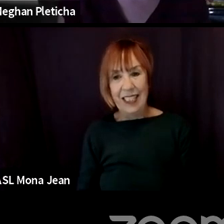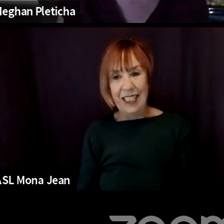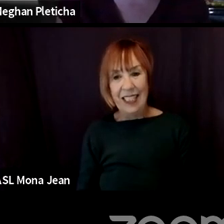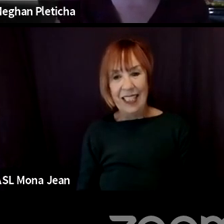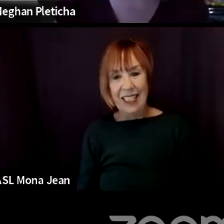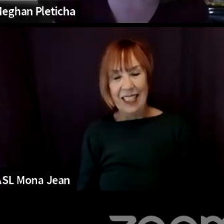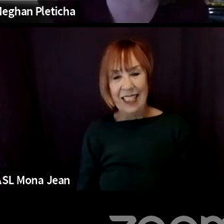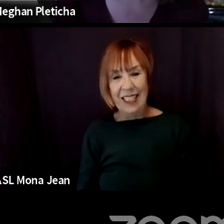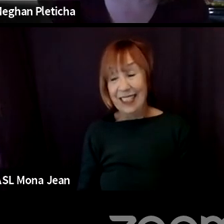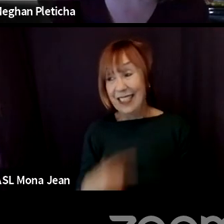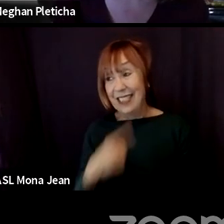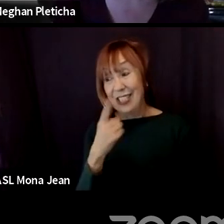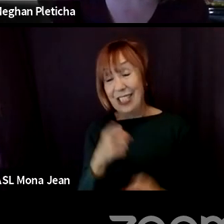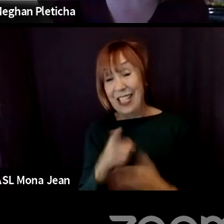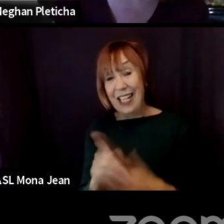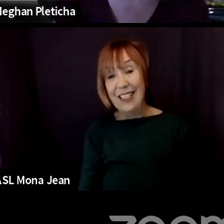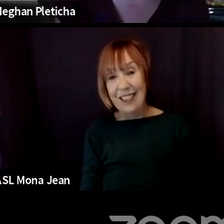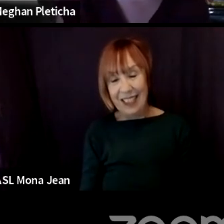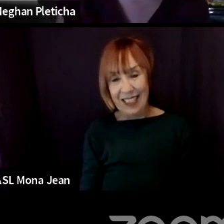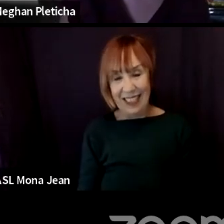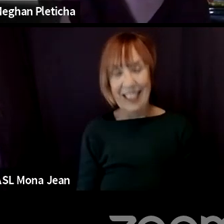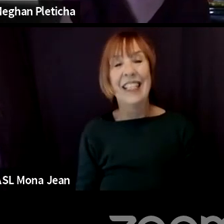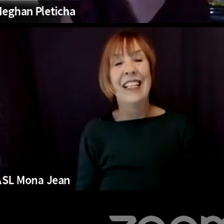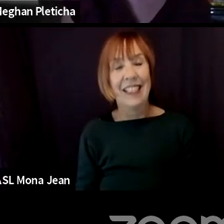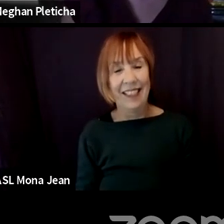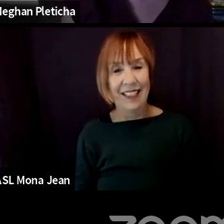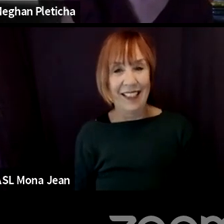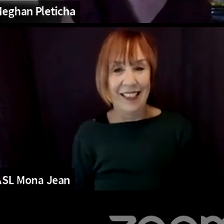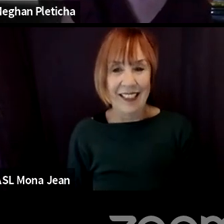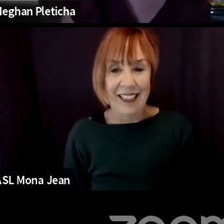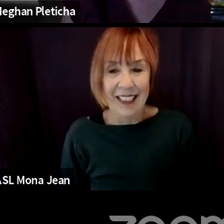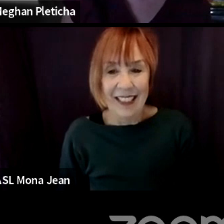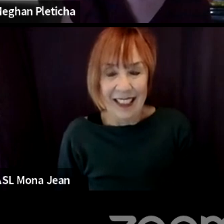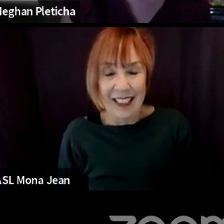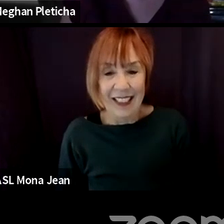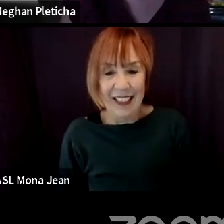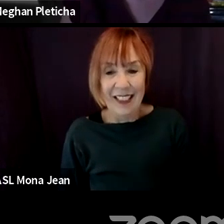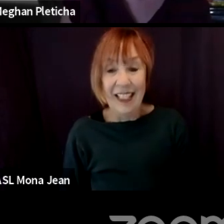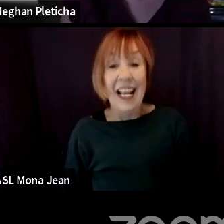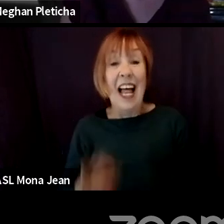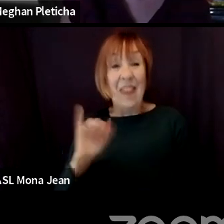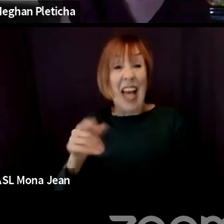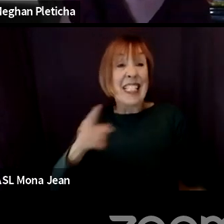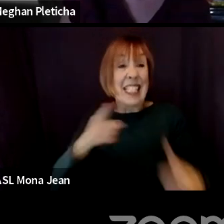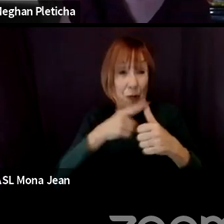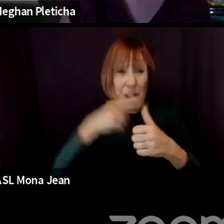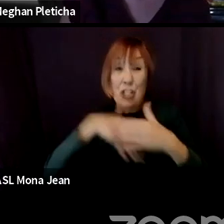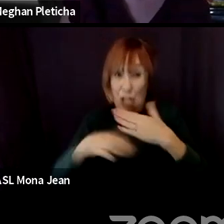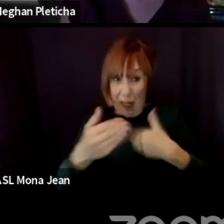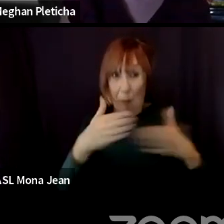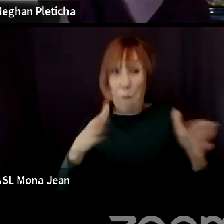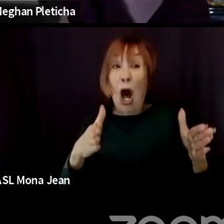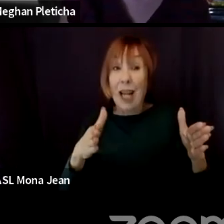Oh, nice. Yeah, buddy anyway. Nice, right on. That's the original in the box too. (chuckles)